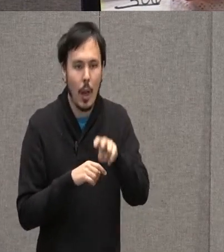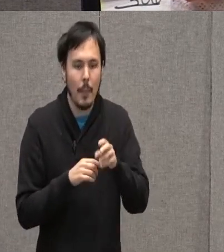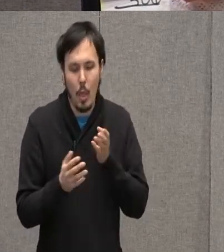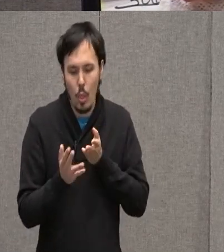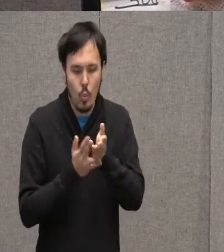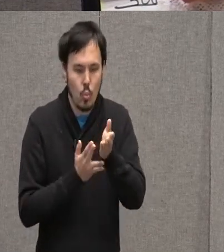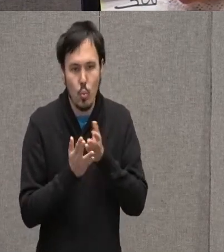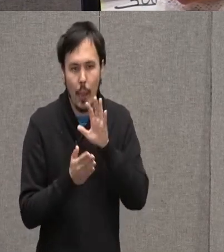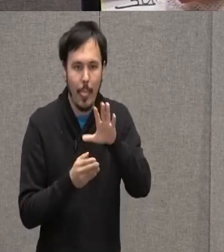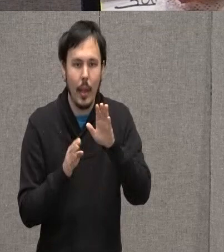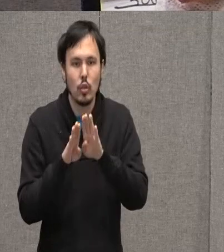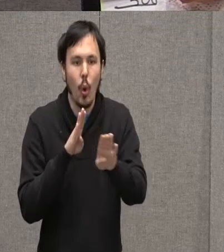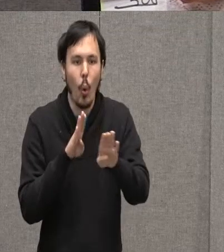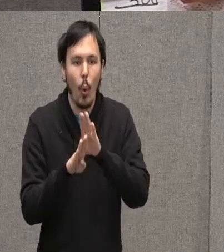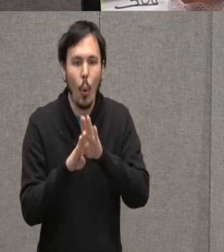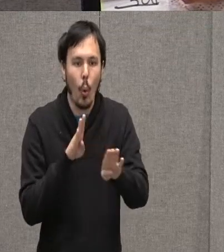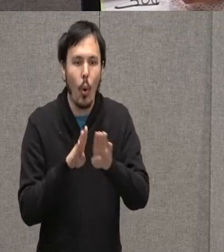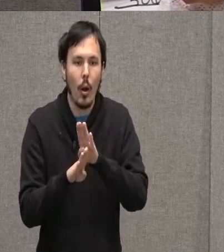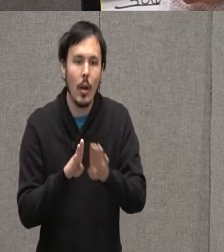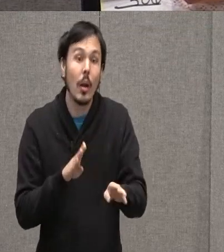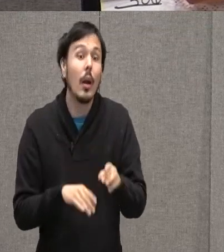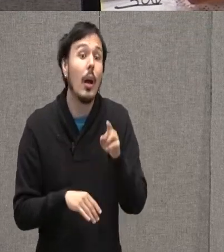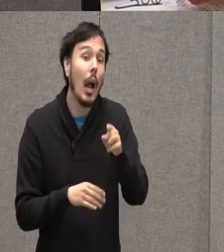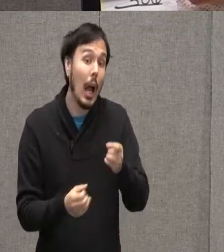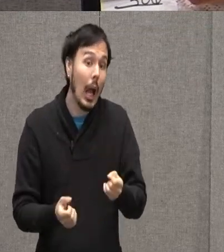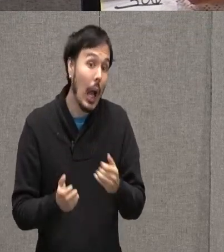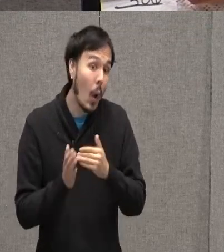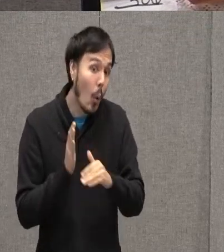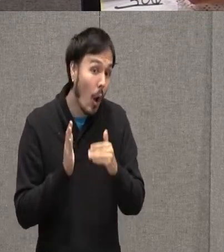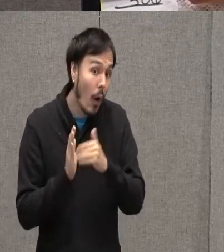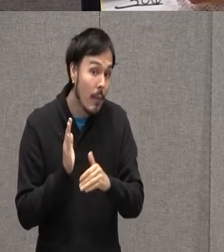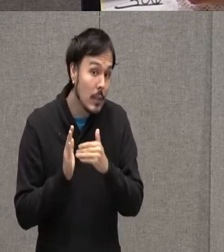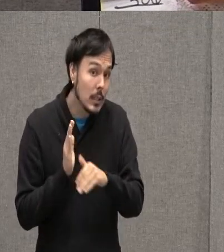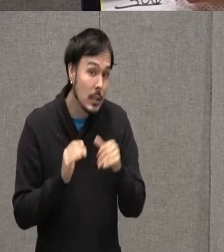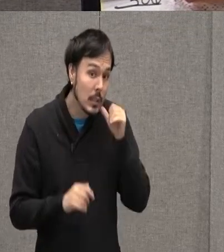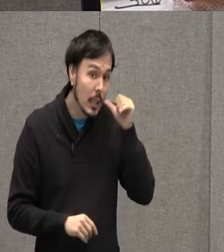Yesterday the cat door was used 100 times by her cats.